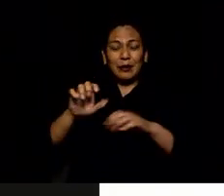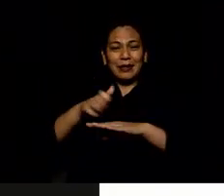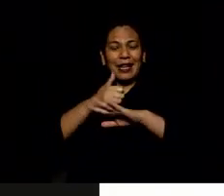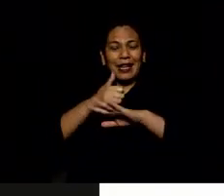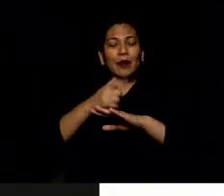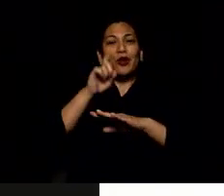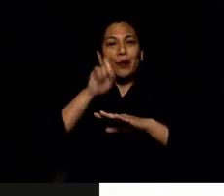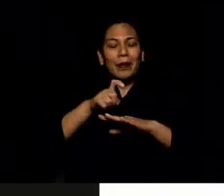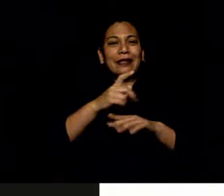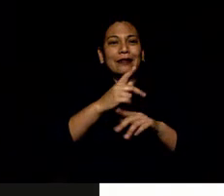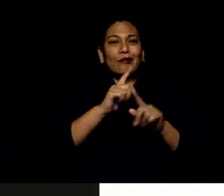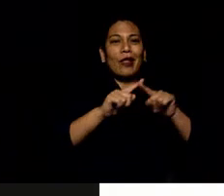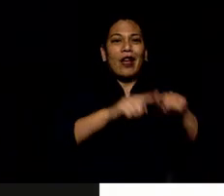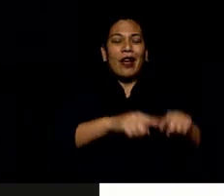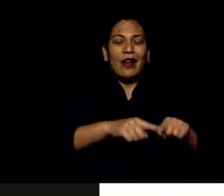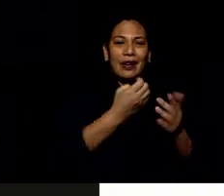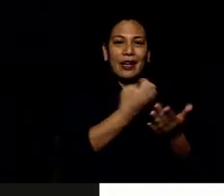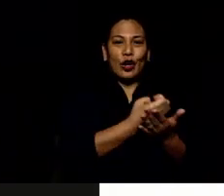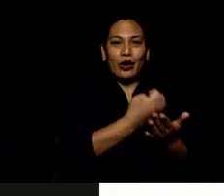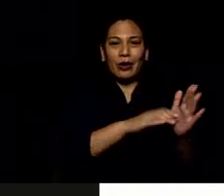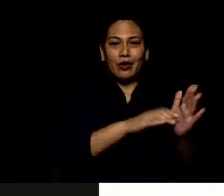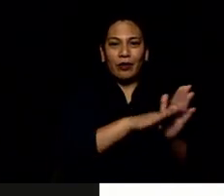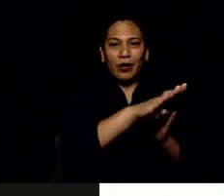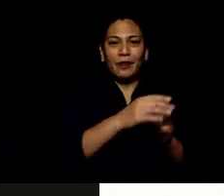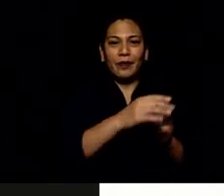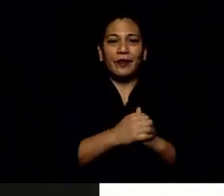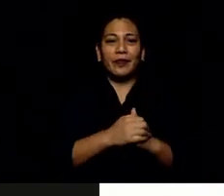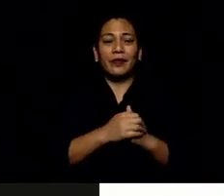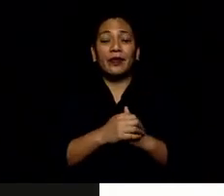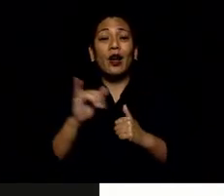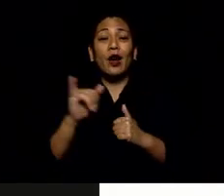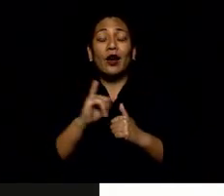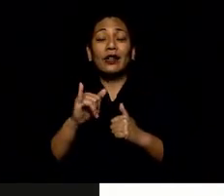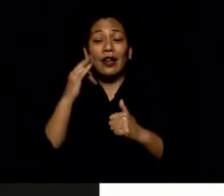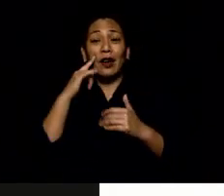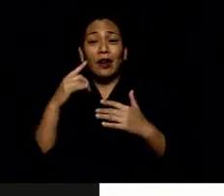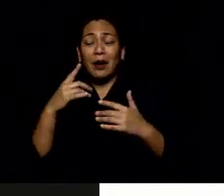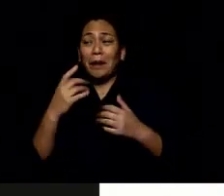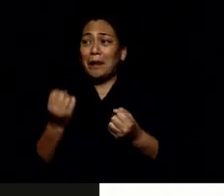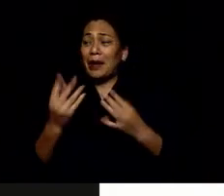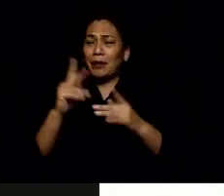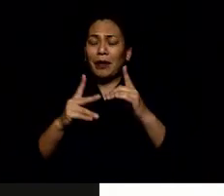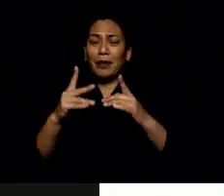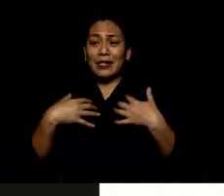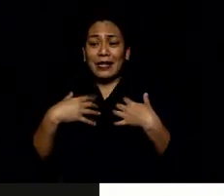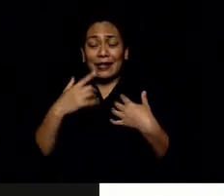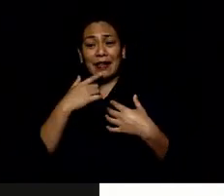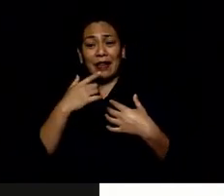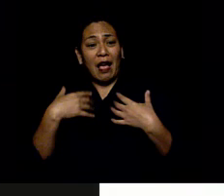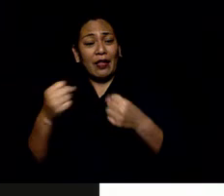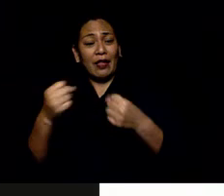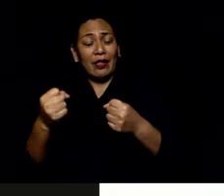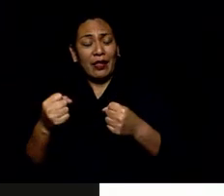Another idea is that wellbeing increases with consumption. Uh, that wealthier societies take better care of the environment.